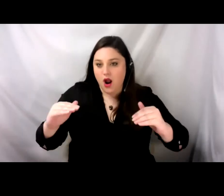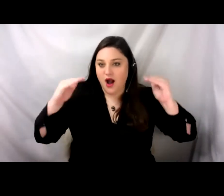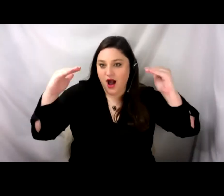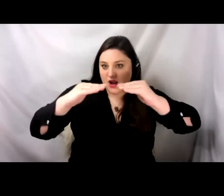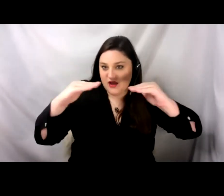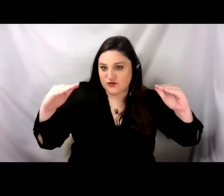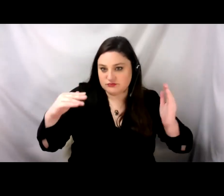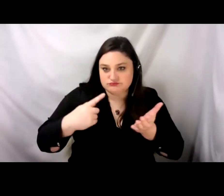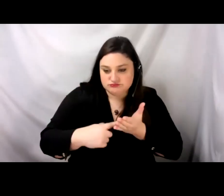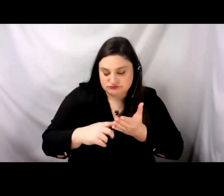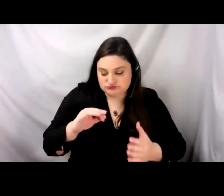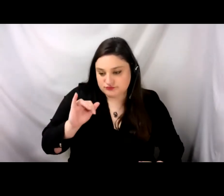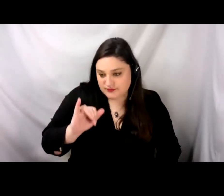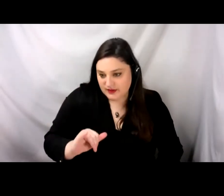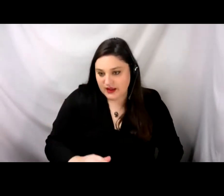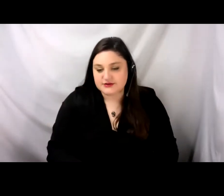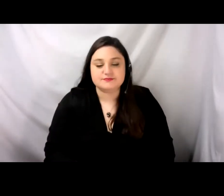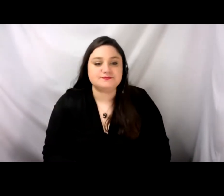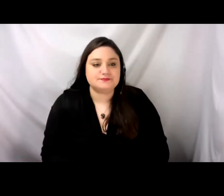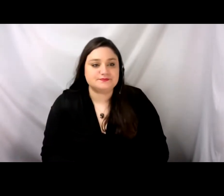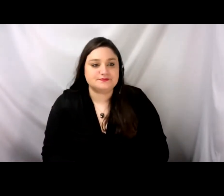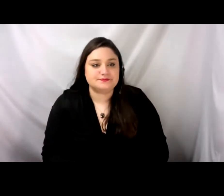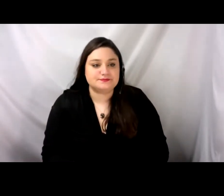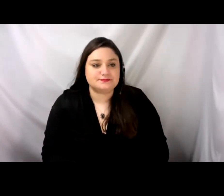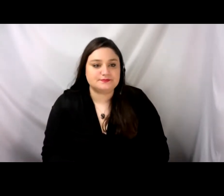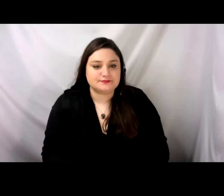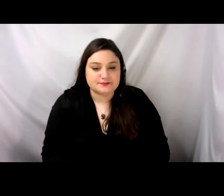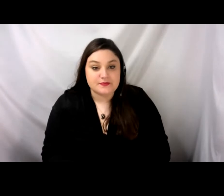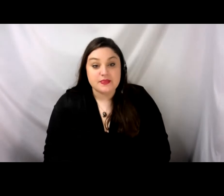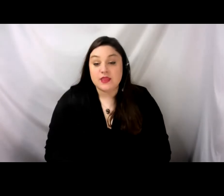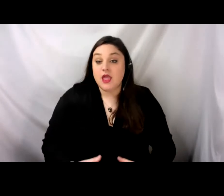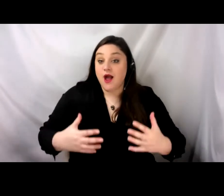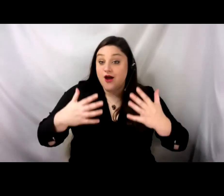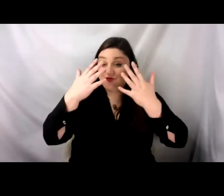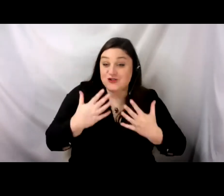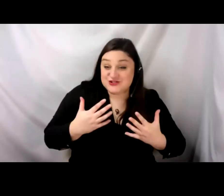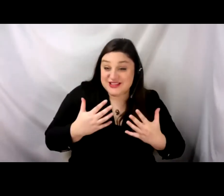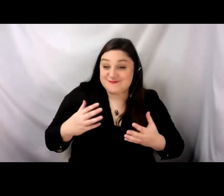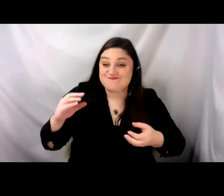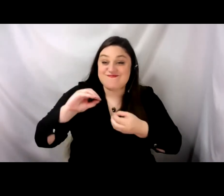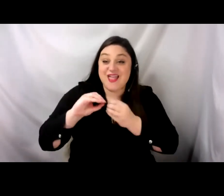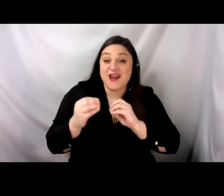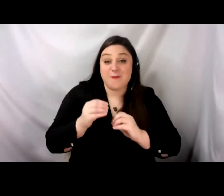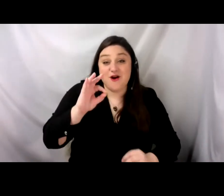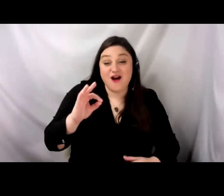levels of infection in New York City continue to rise.